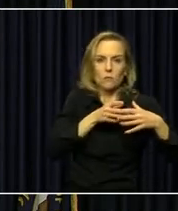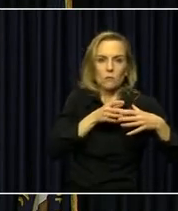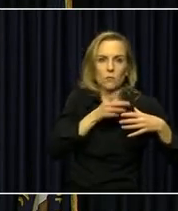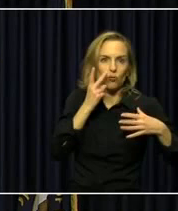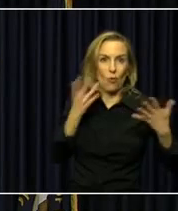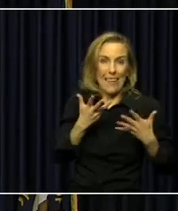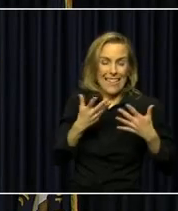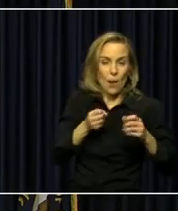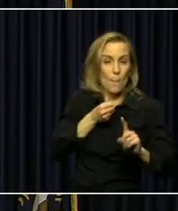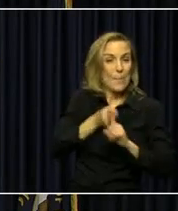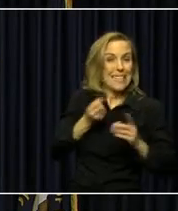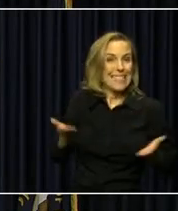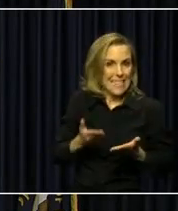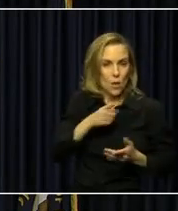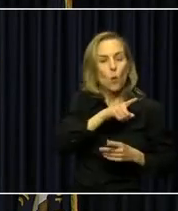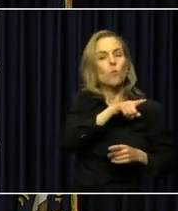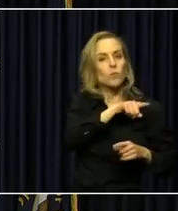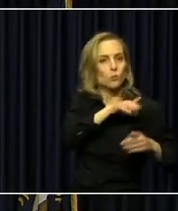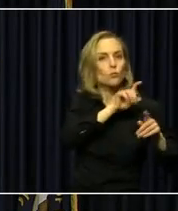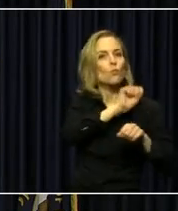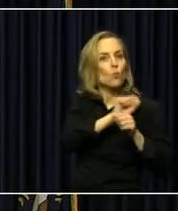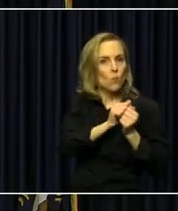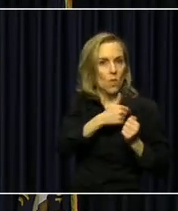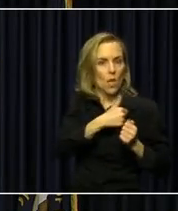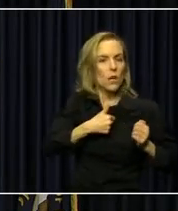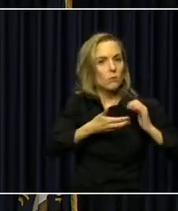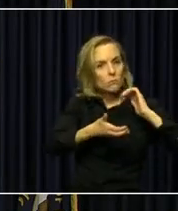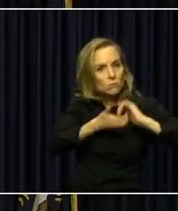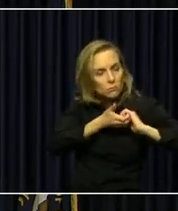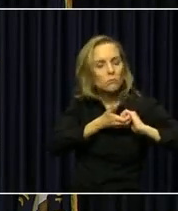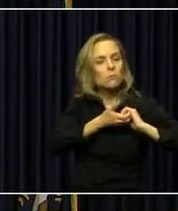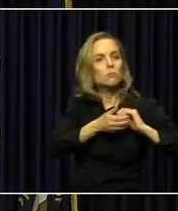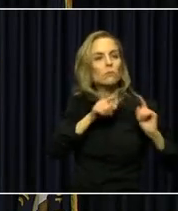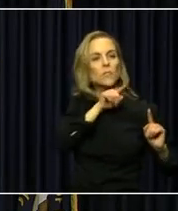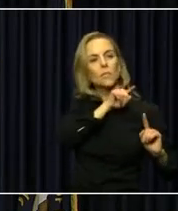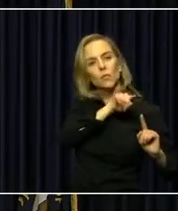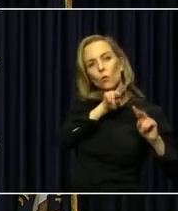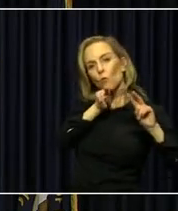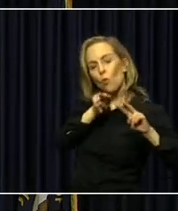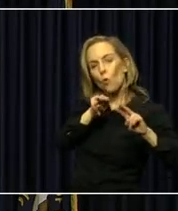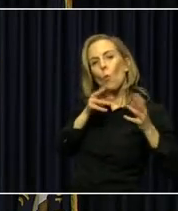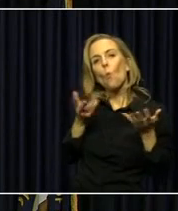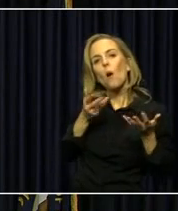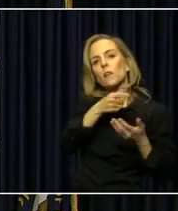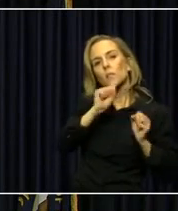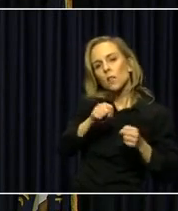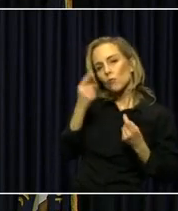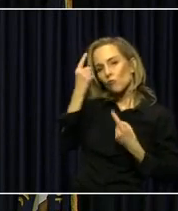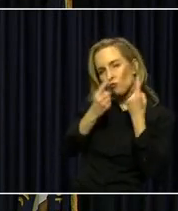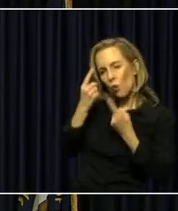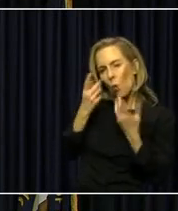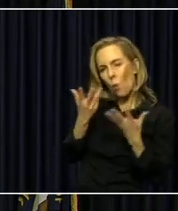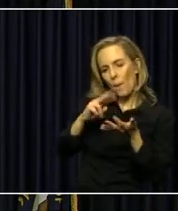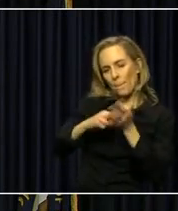EVERYBODY ELSE IS DOING IT. AND I WILL TELL YOU THAT THESE CHALLENGES ACROSS OTHER STATES ARE CHALLENGES TO DRIVE-IN